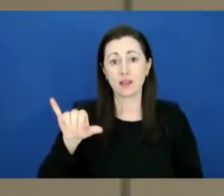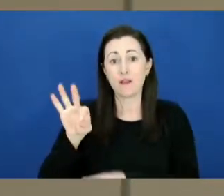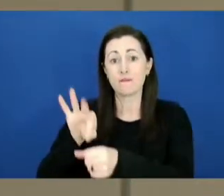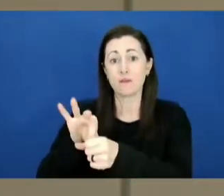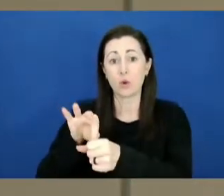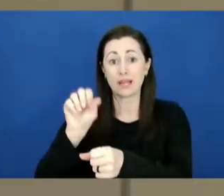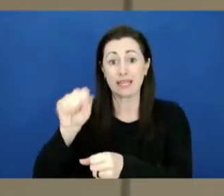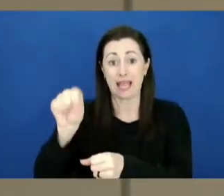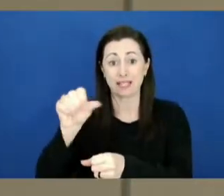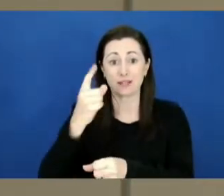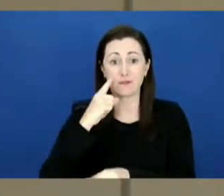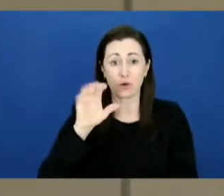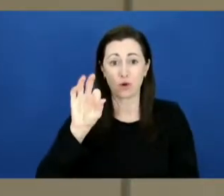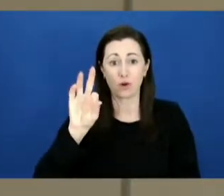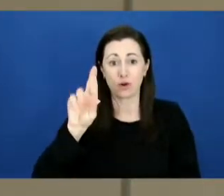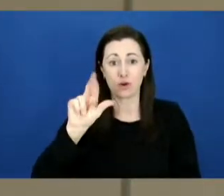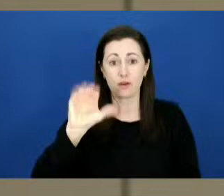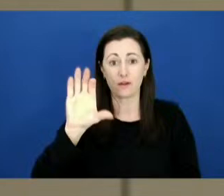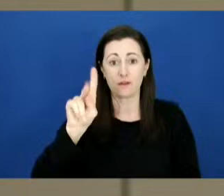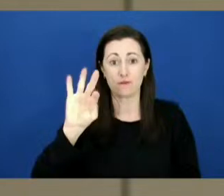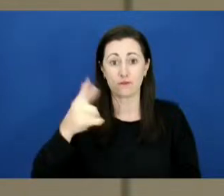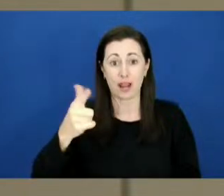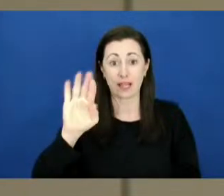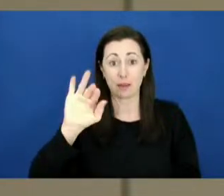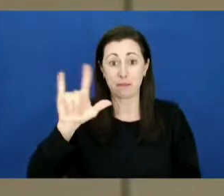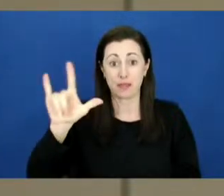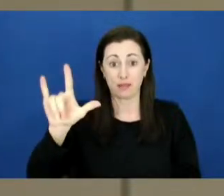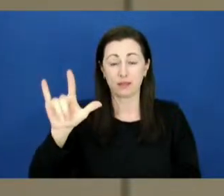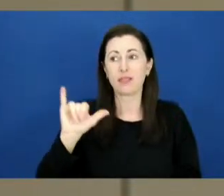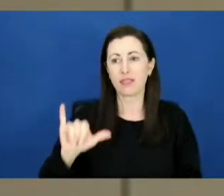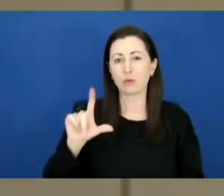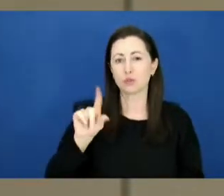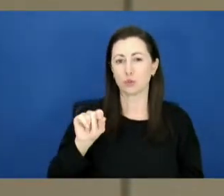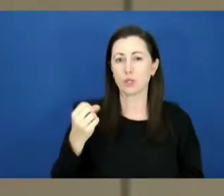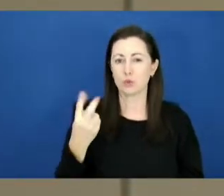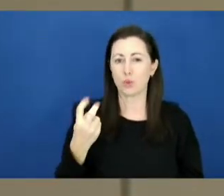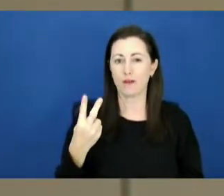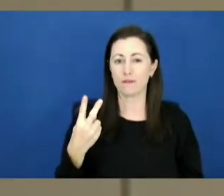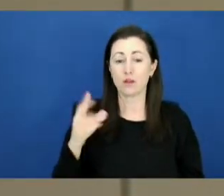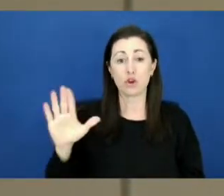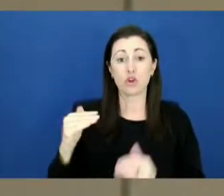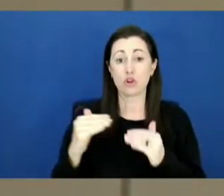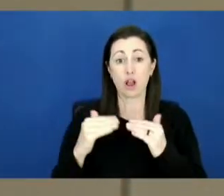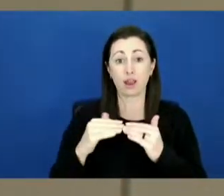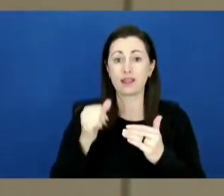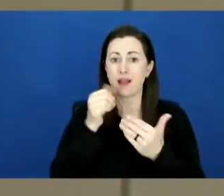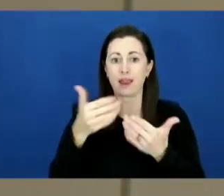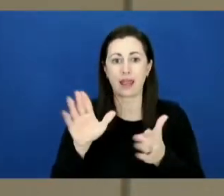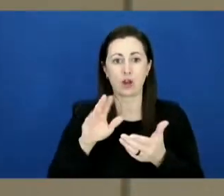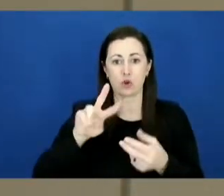THAT BECKY CARNEY VOTED YES BY MISTAKE FOR THE FRACKING BILL